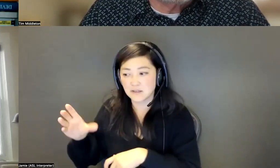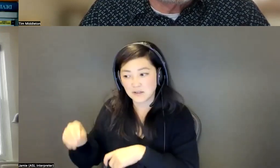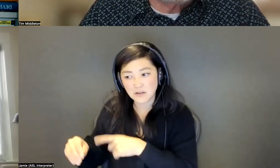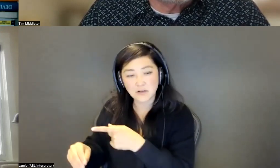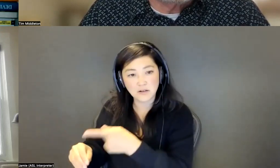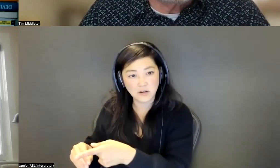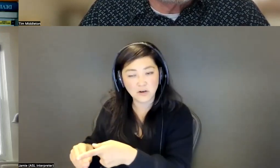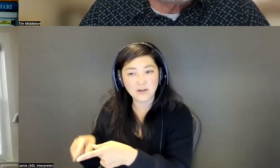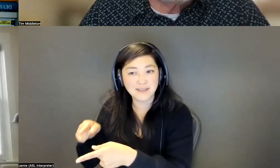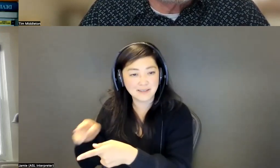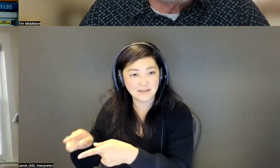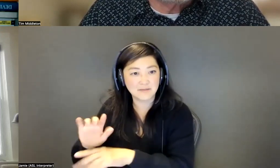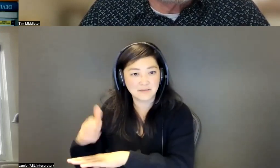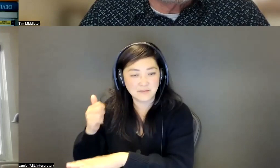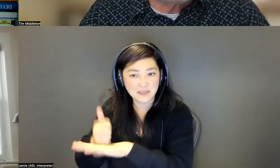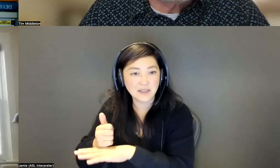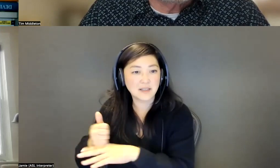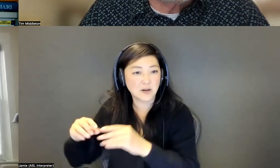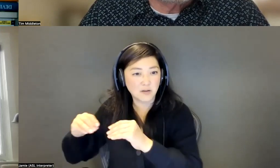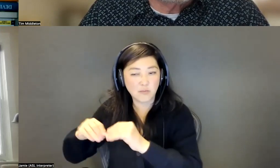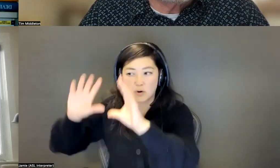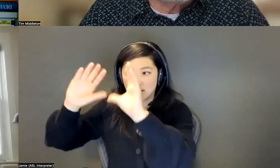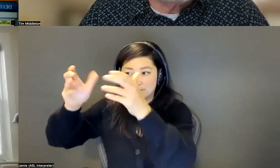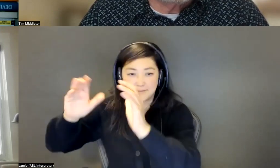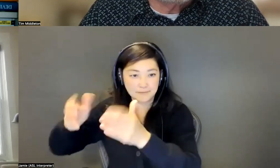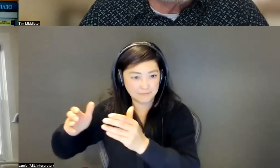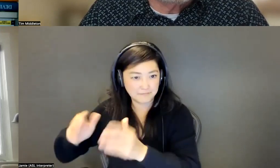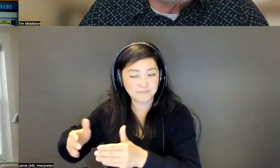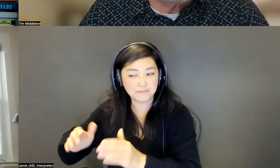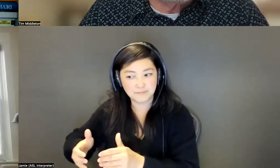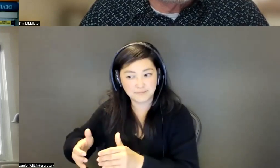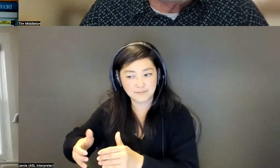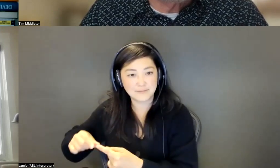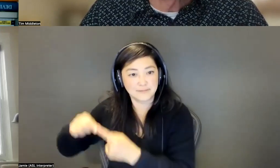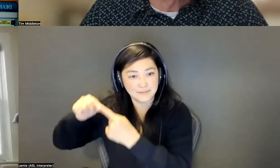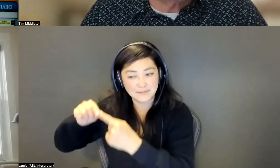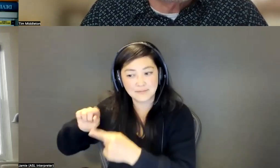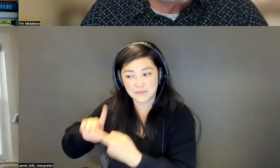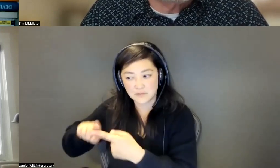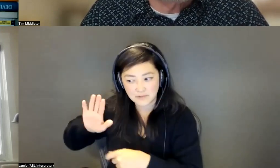created classifications in there, which are unique to that shop and unique to that audience.